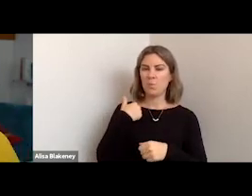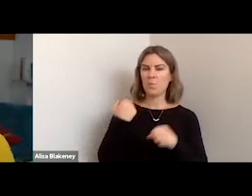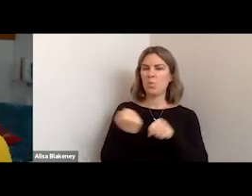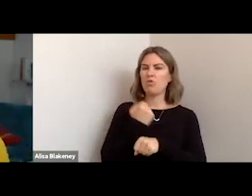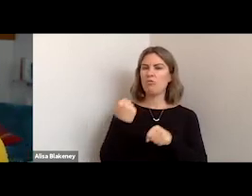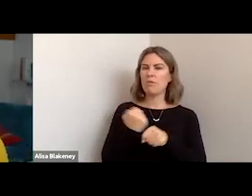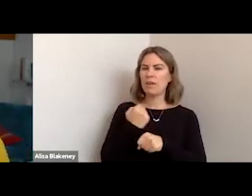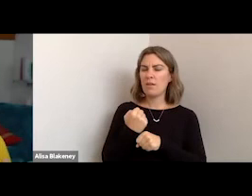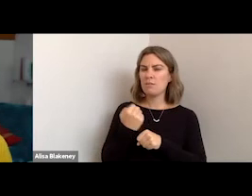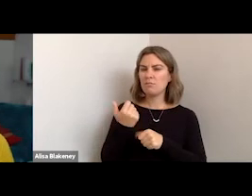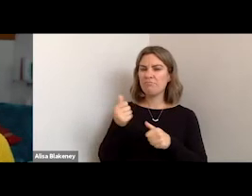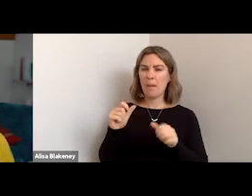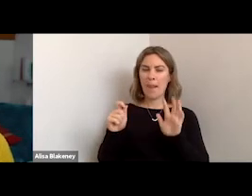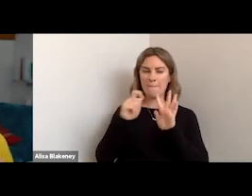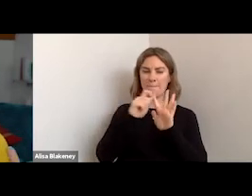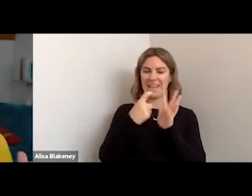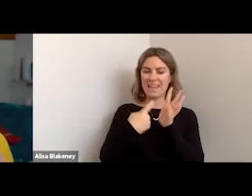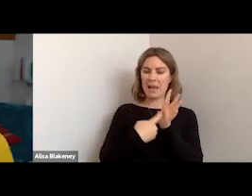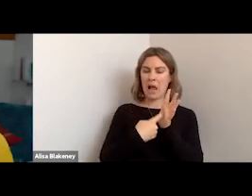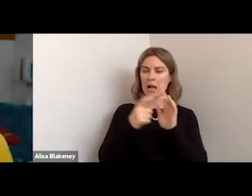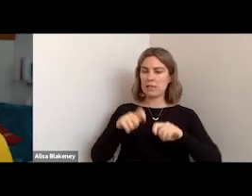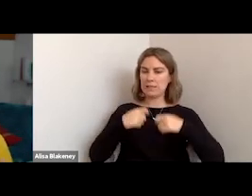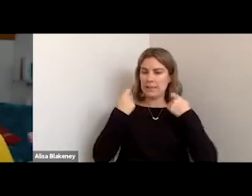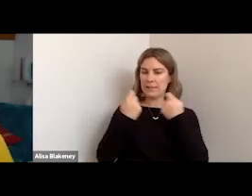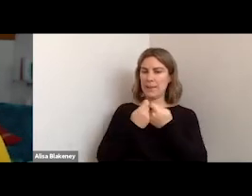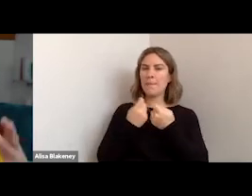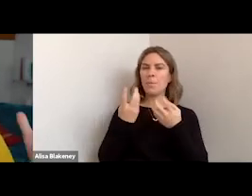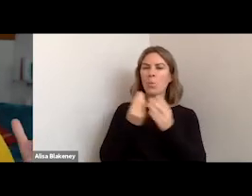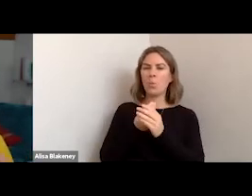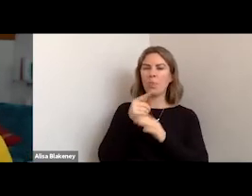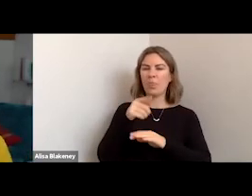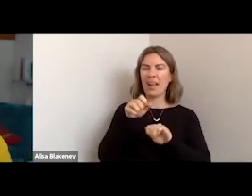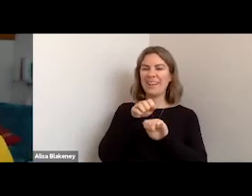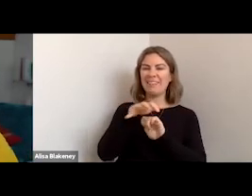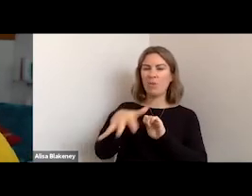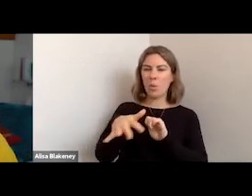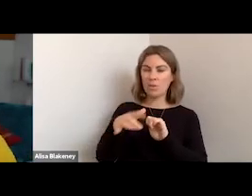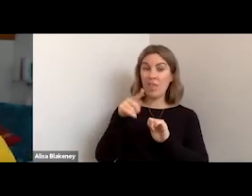our influencers and they help us co-create the sessions. This could